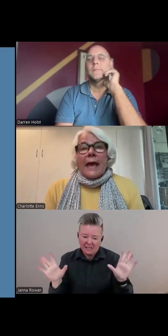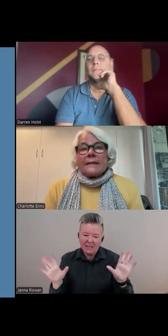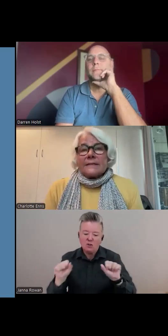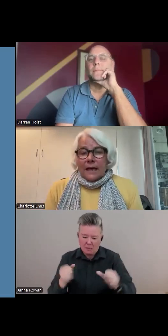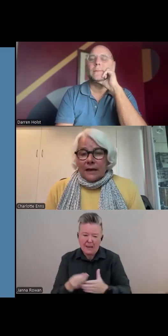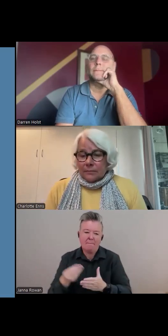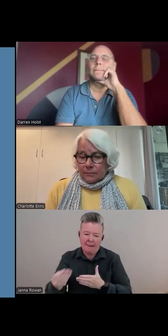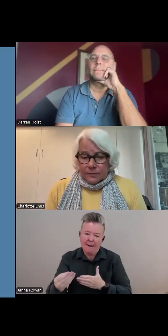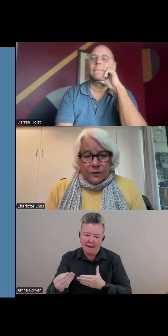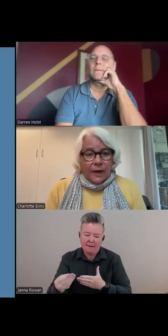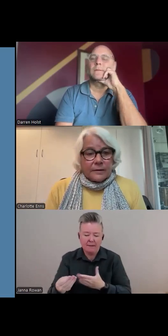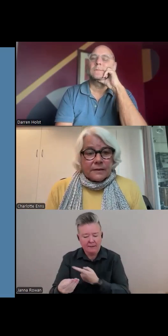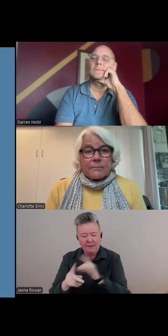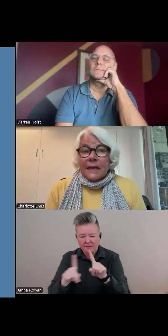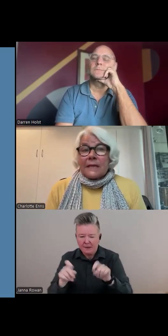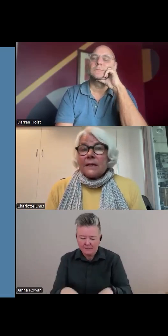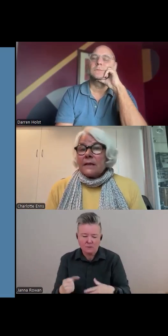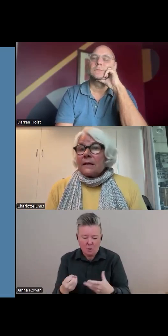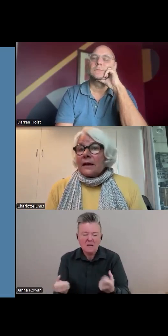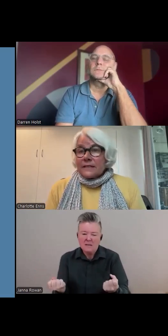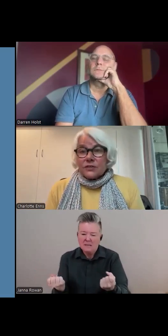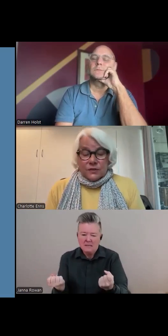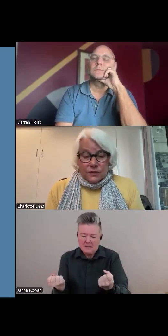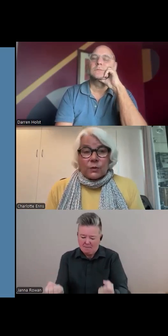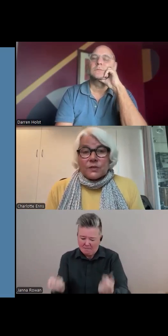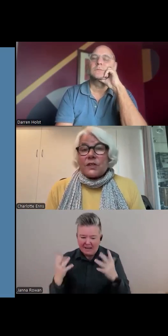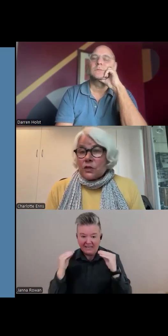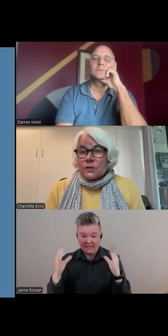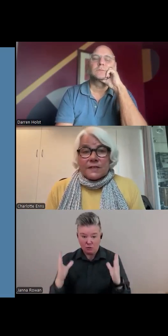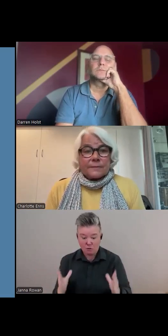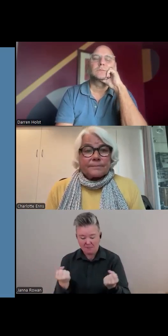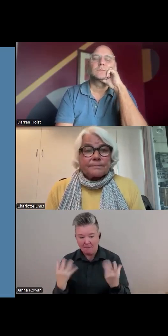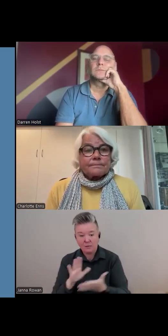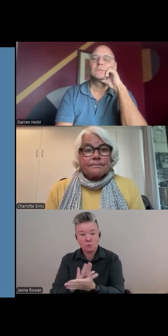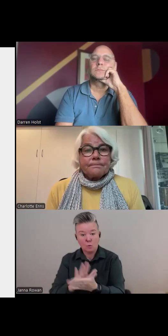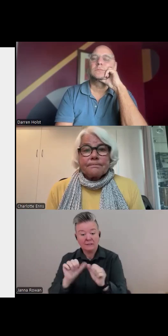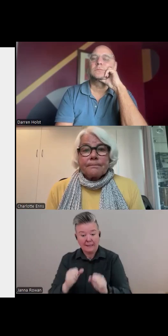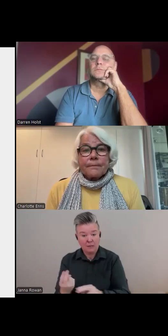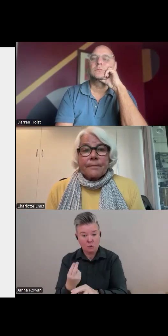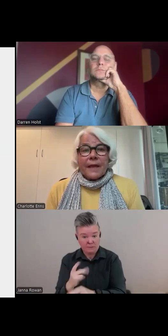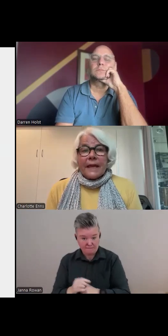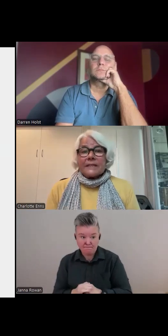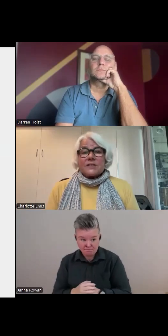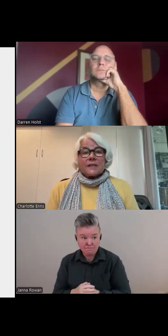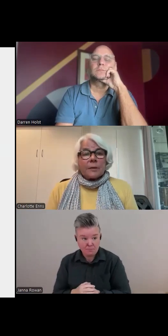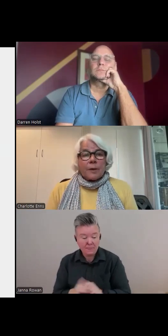and so that many teachers and schools can use it. Again, just a little bit